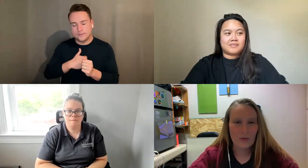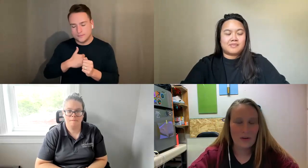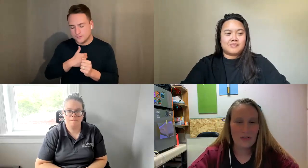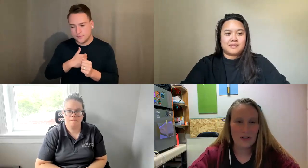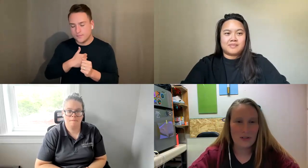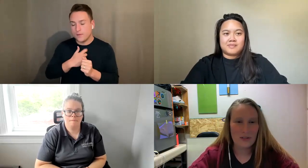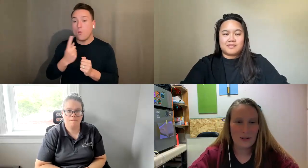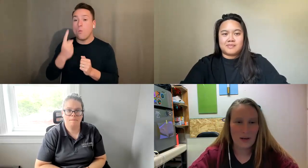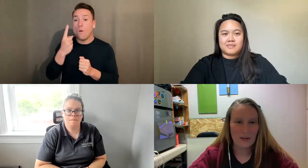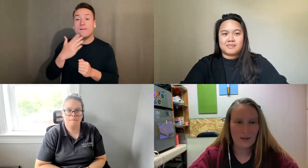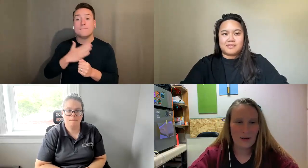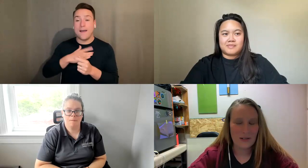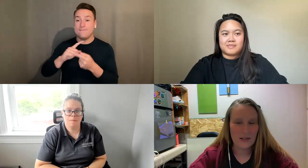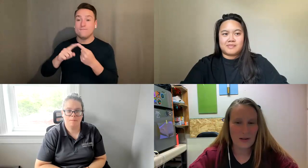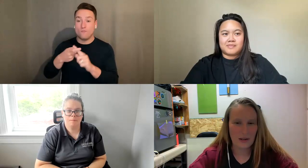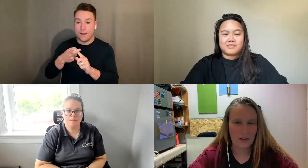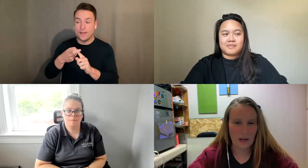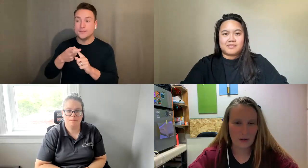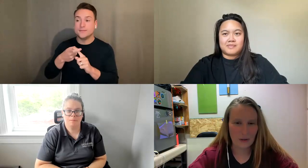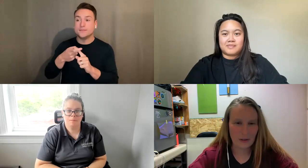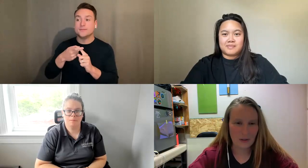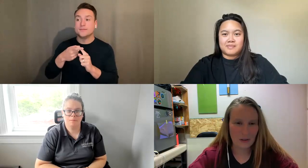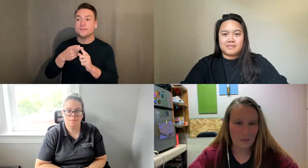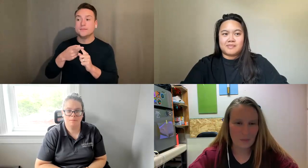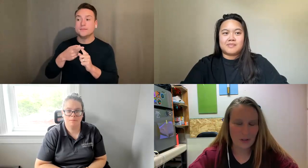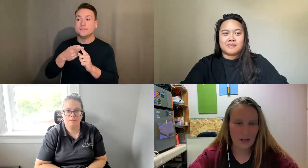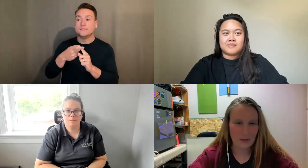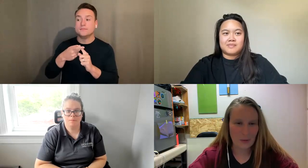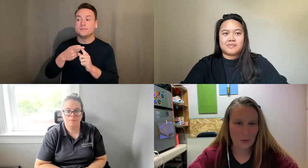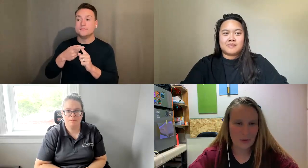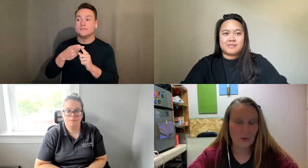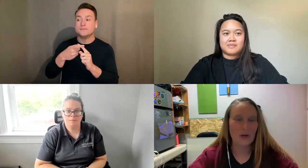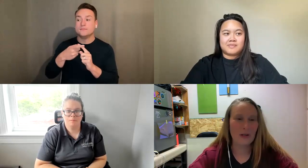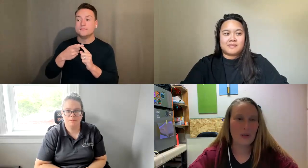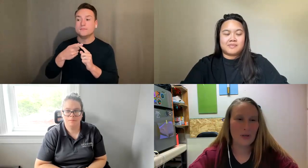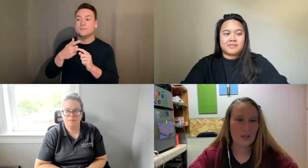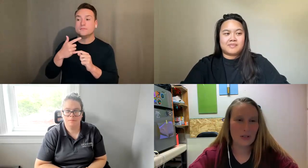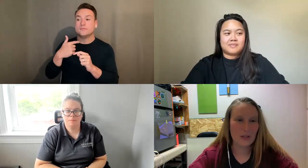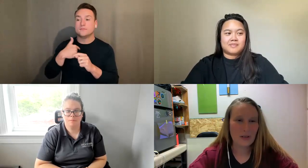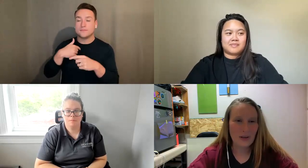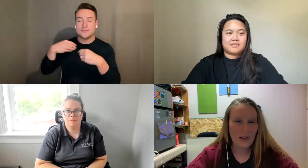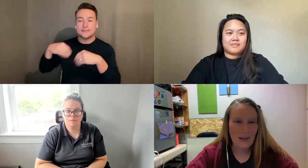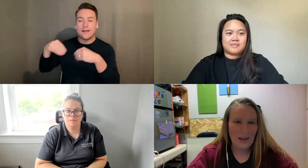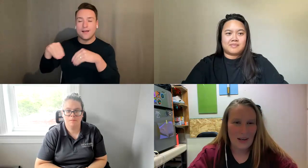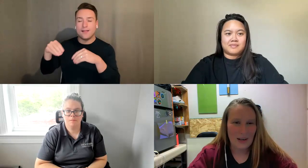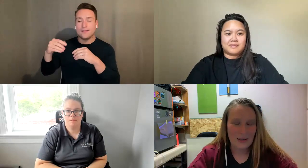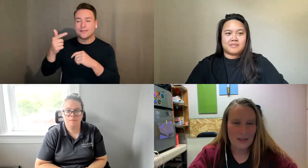One of my friends that I sell out of a gallery, the gallery in Bristol, Rhode Island, I mentioned.